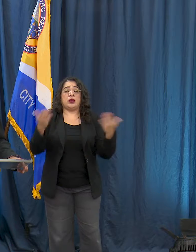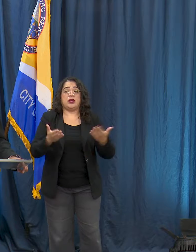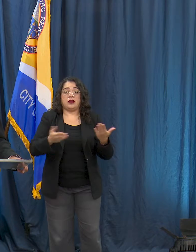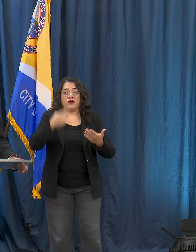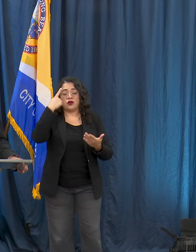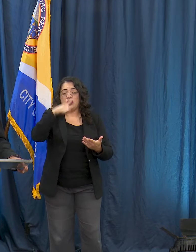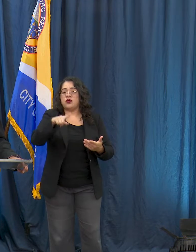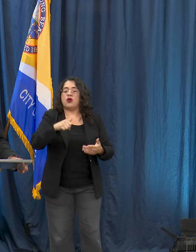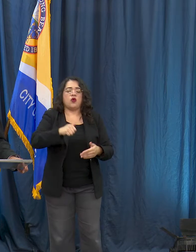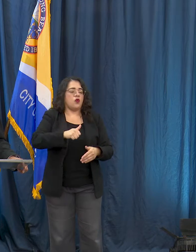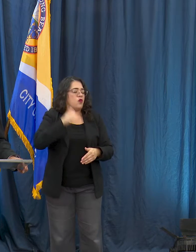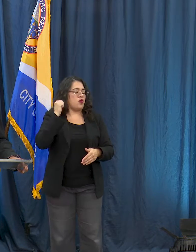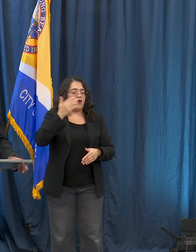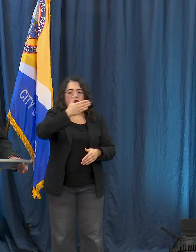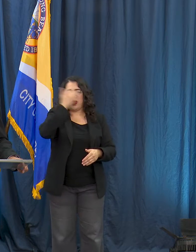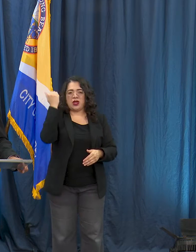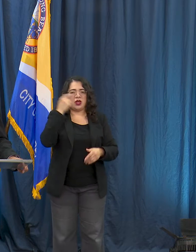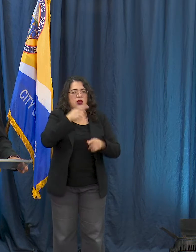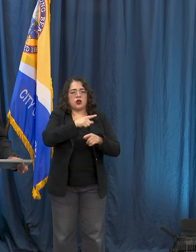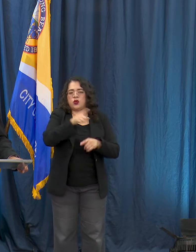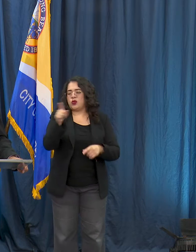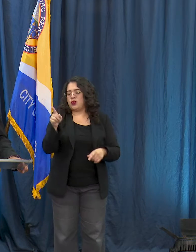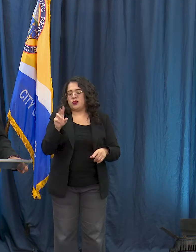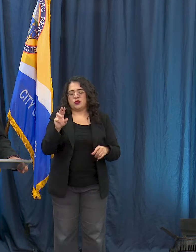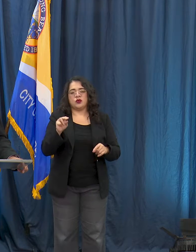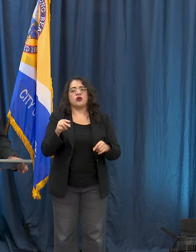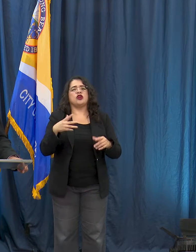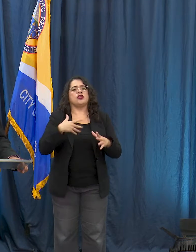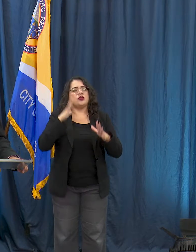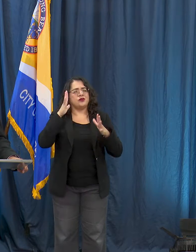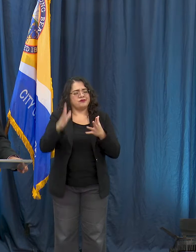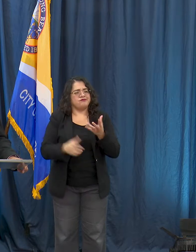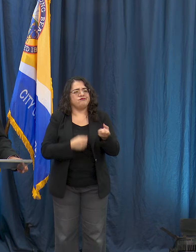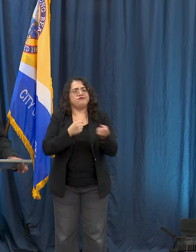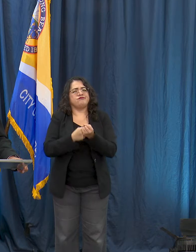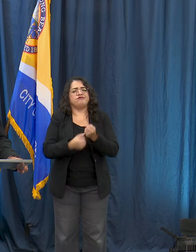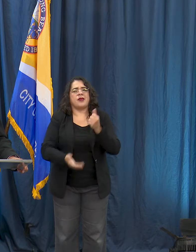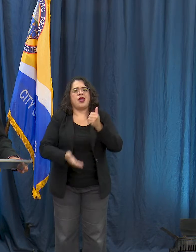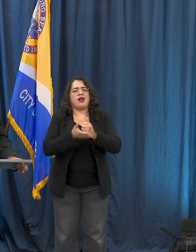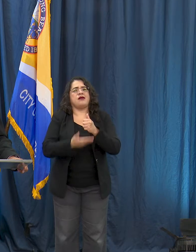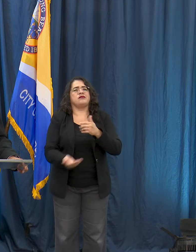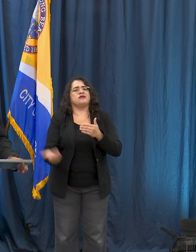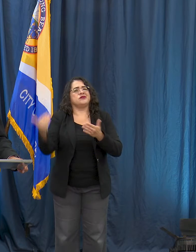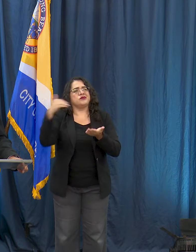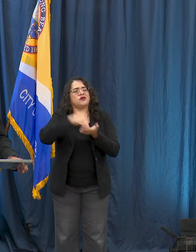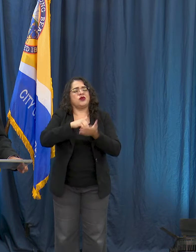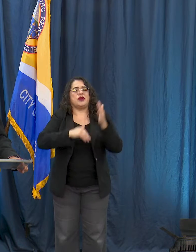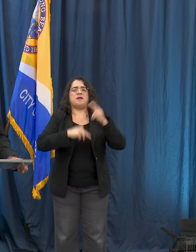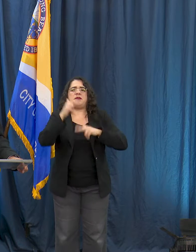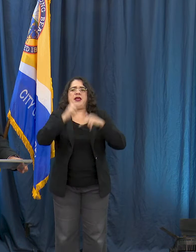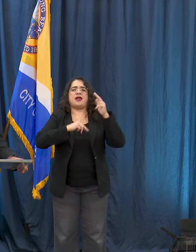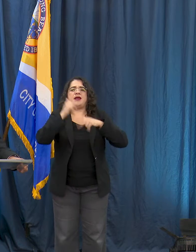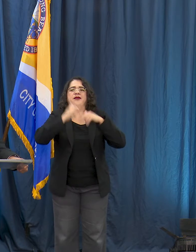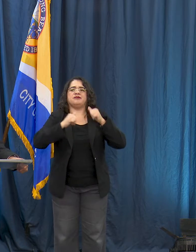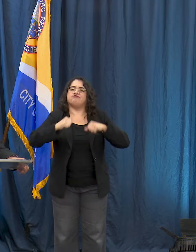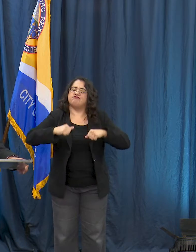forget you. We will help every single one of you rebuild your small business back to where it was before that looting